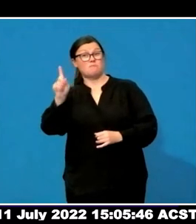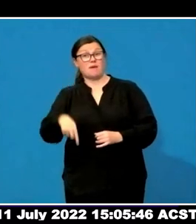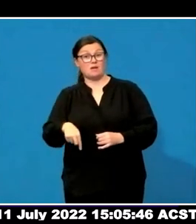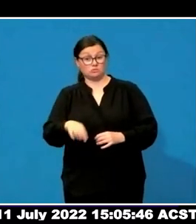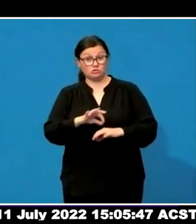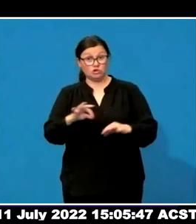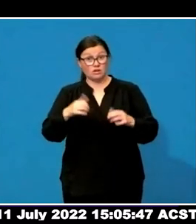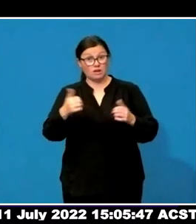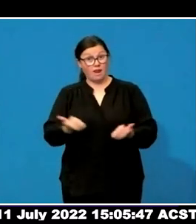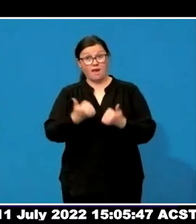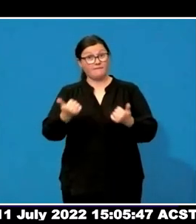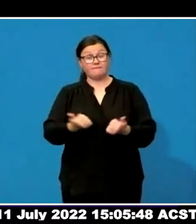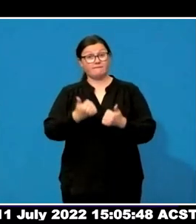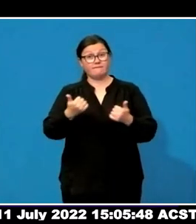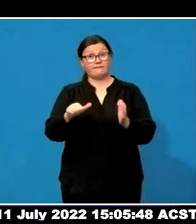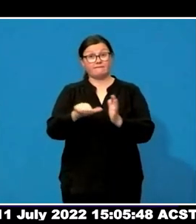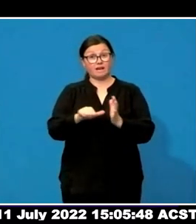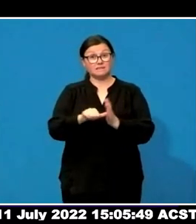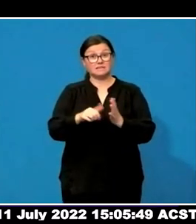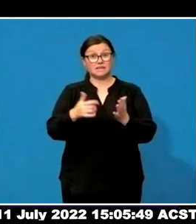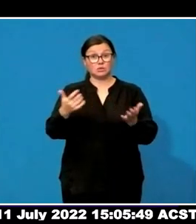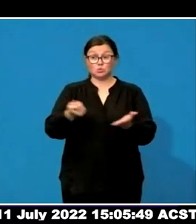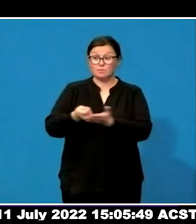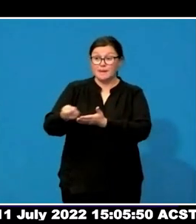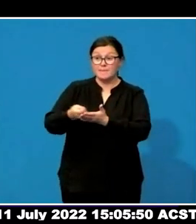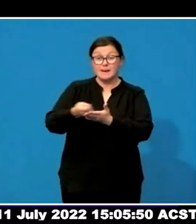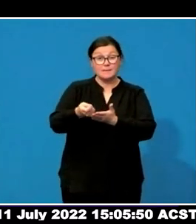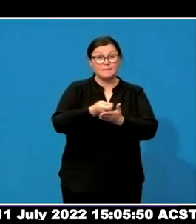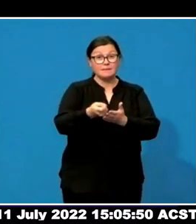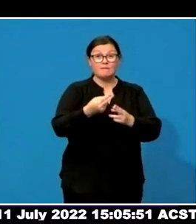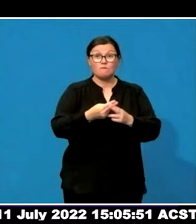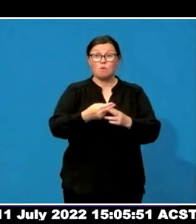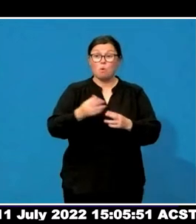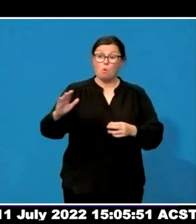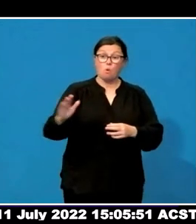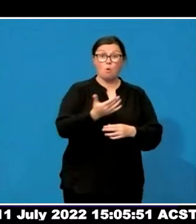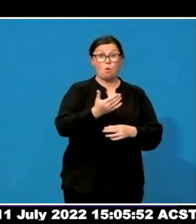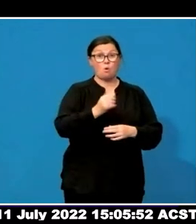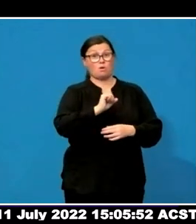for all of the supports that Joziah should receive? That's correct.